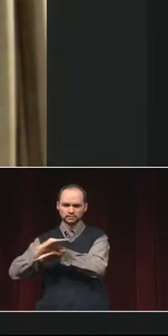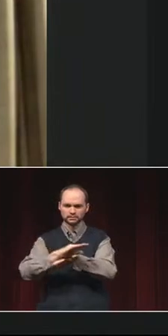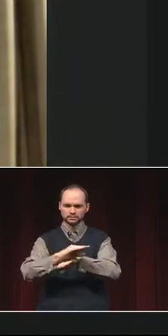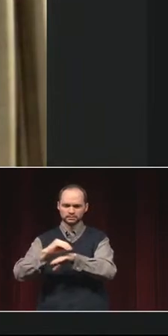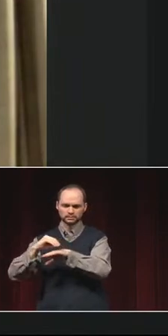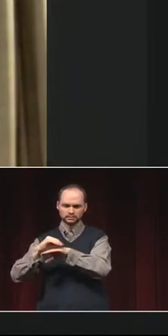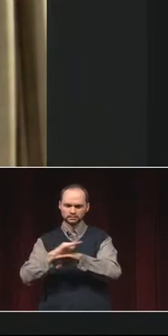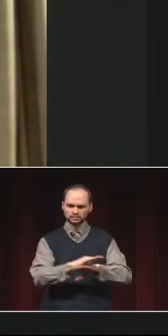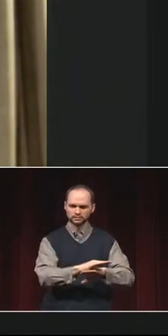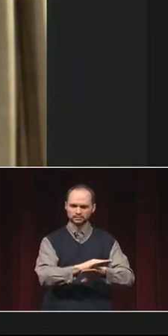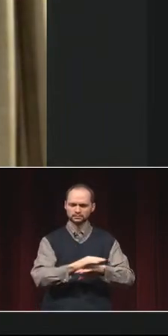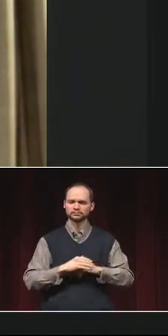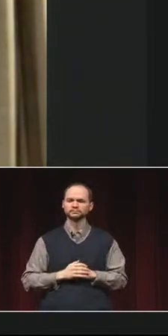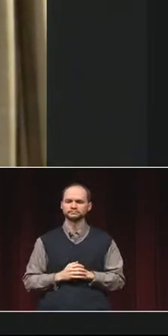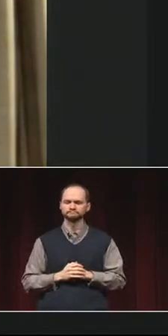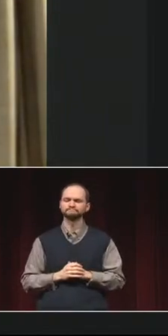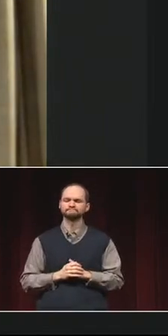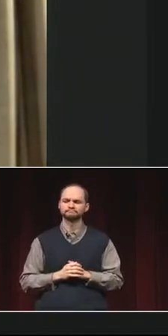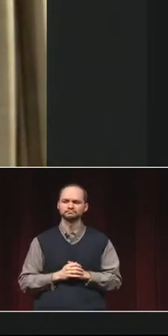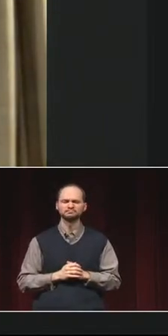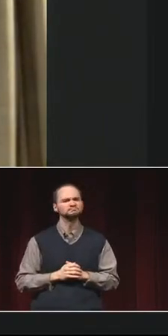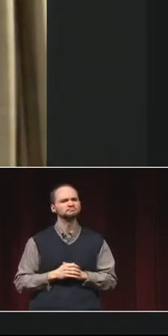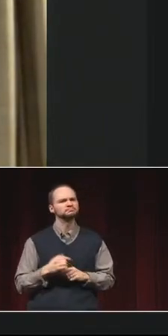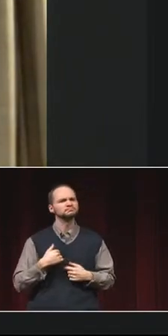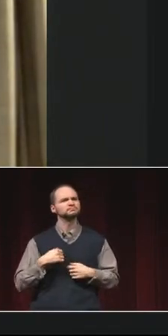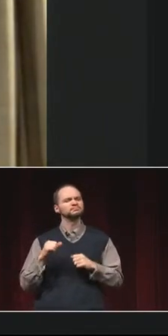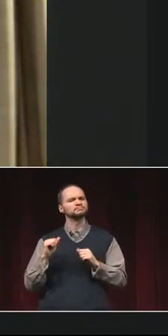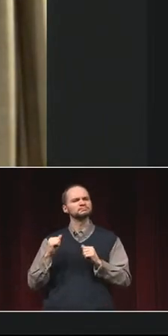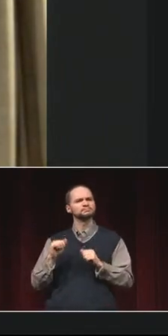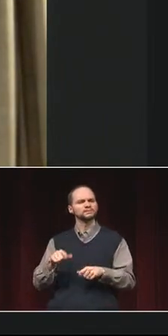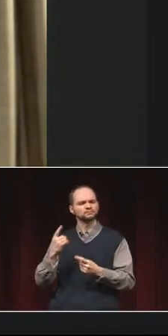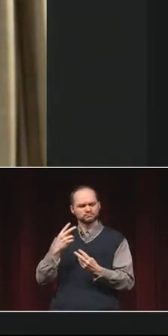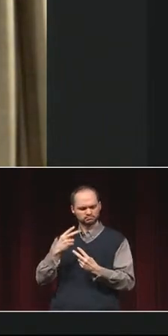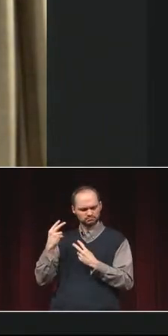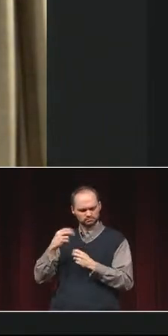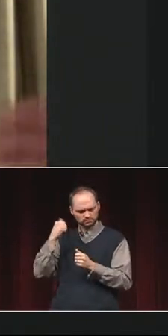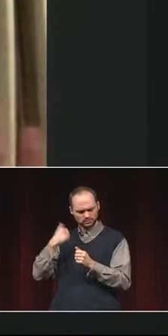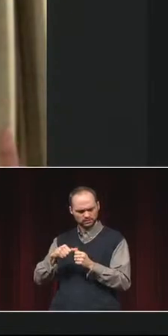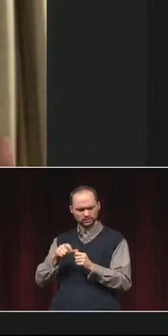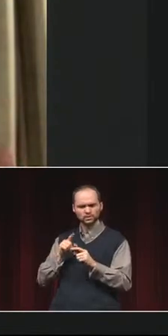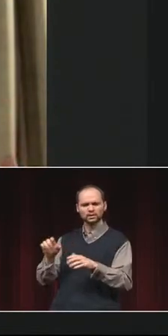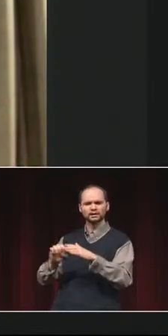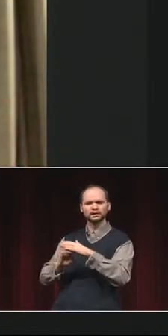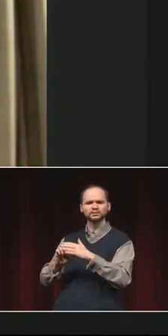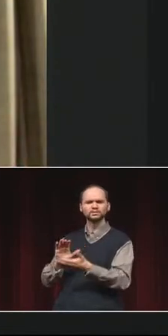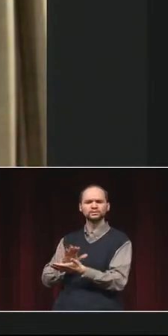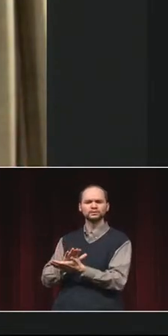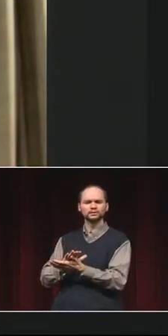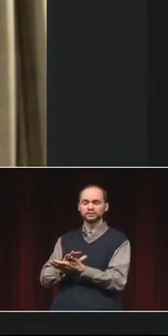Why I can even recall going to elementary school watching the white children take the school bus